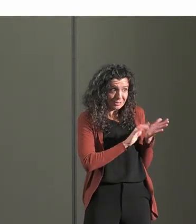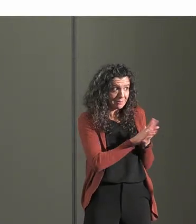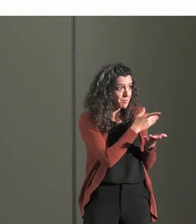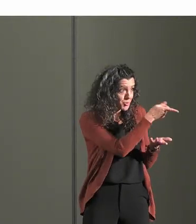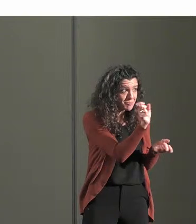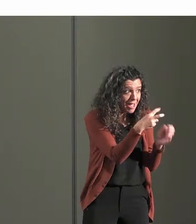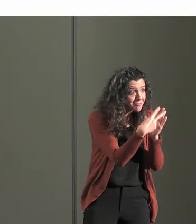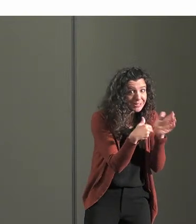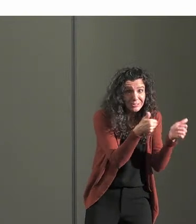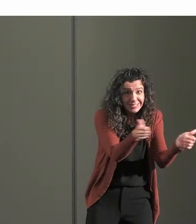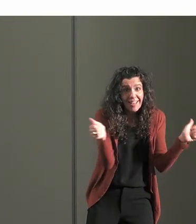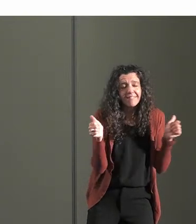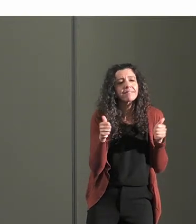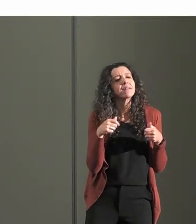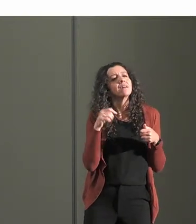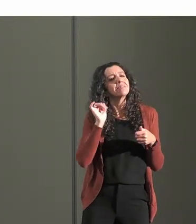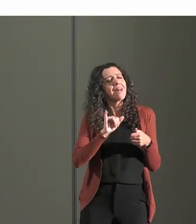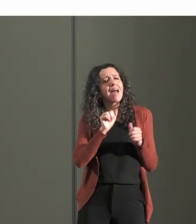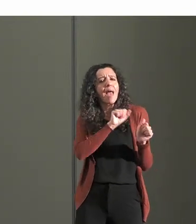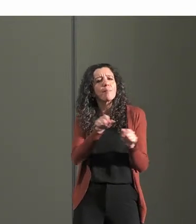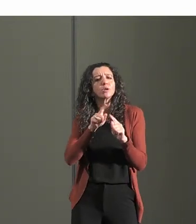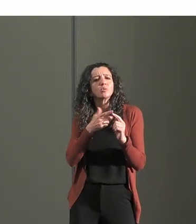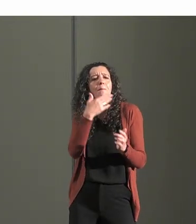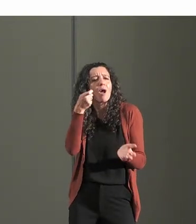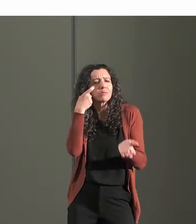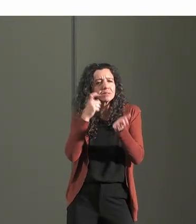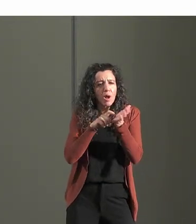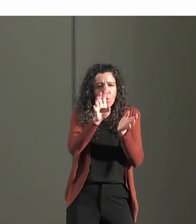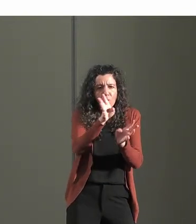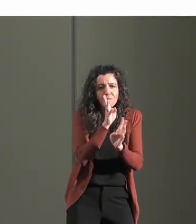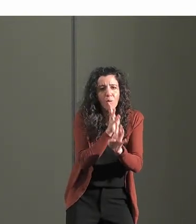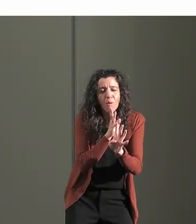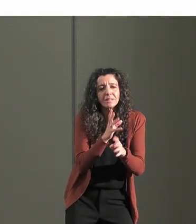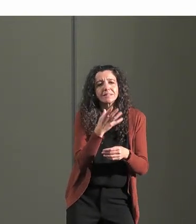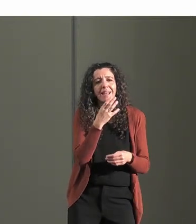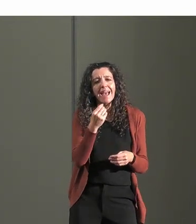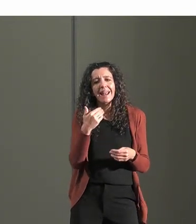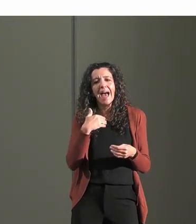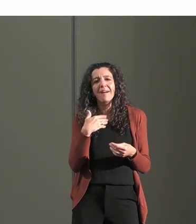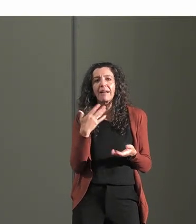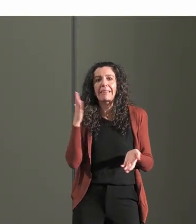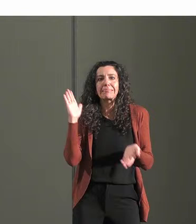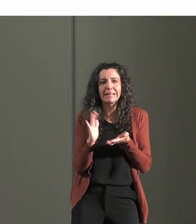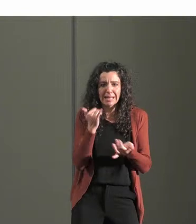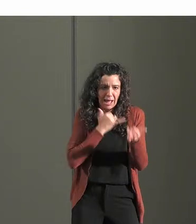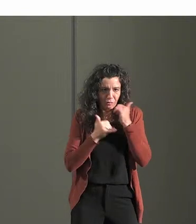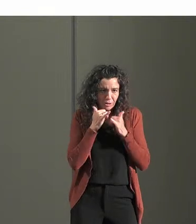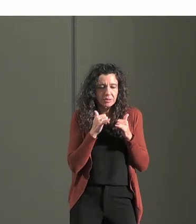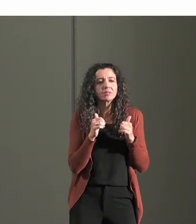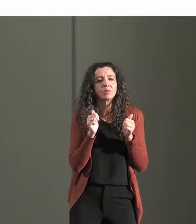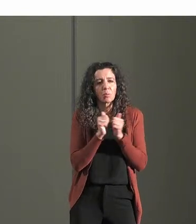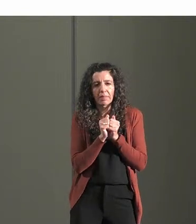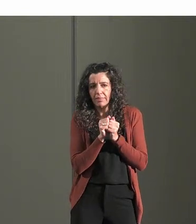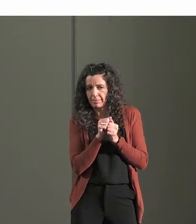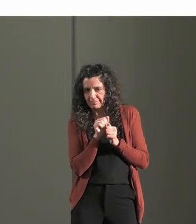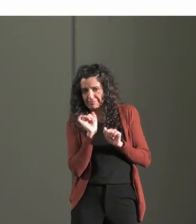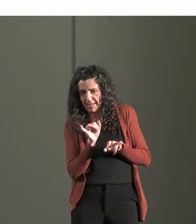you know we have the research papers go check them out. They could better detect your voice and have a lower word error